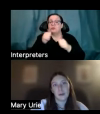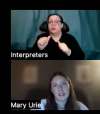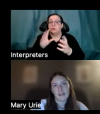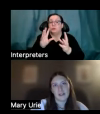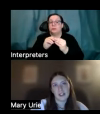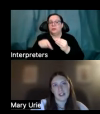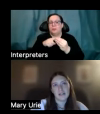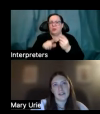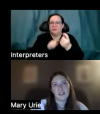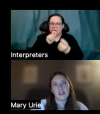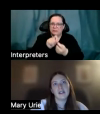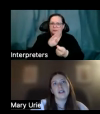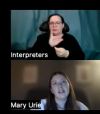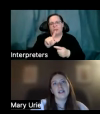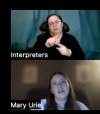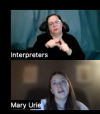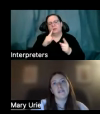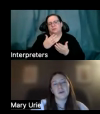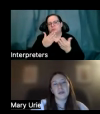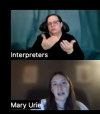outside of the legislative session, either a few weeks